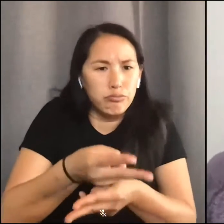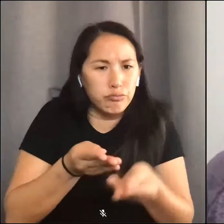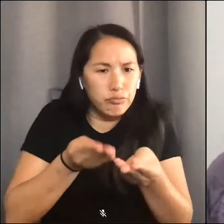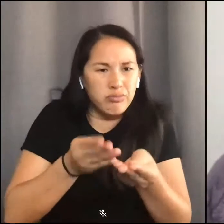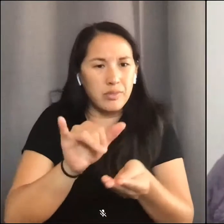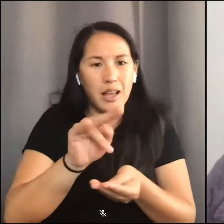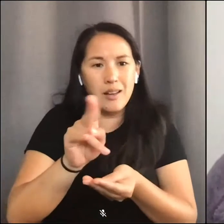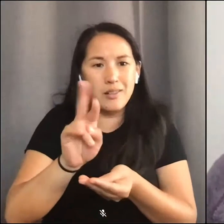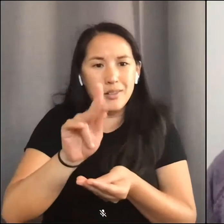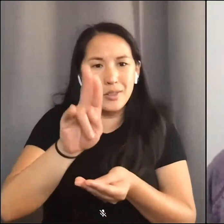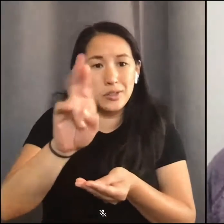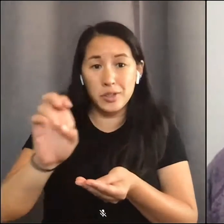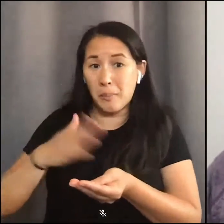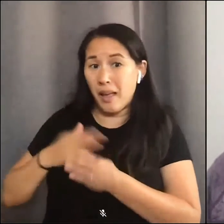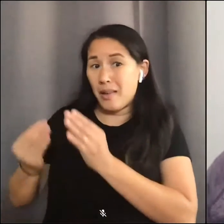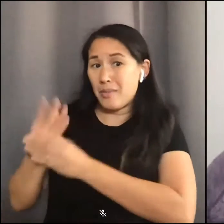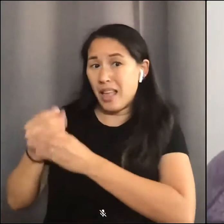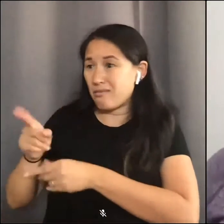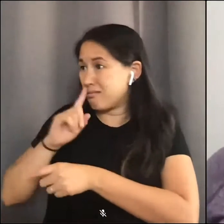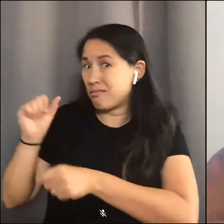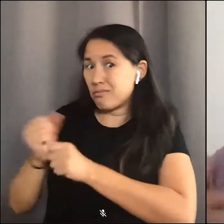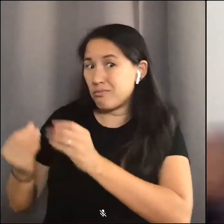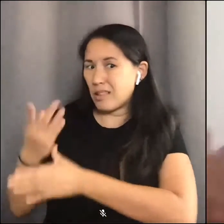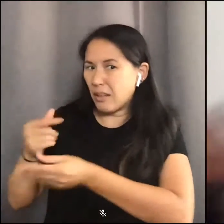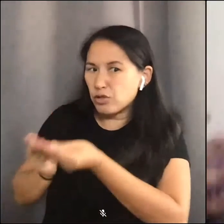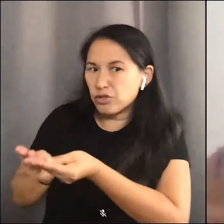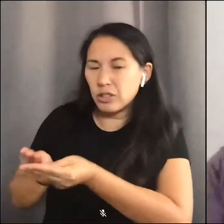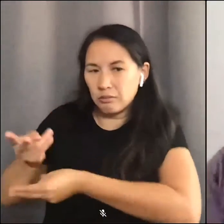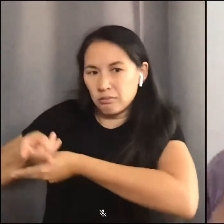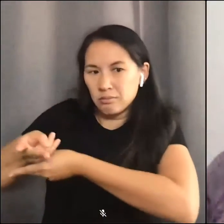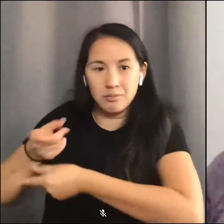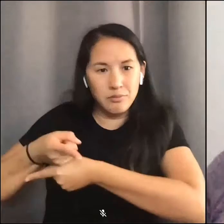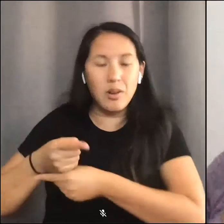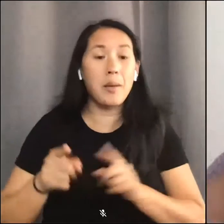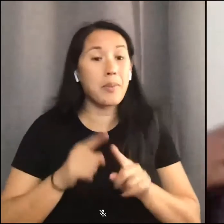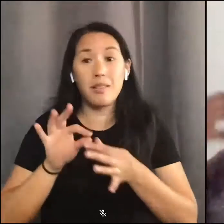i have now they're not they're real plants but through the example with the plants for me is